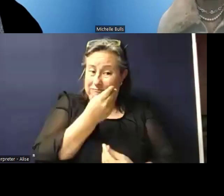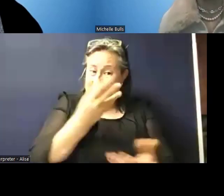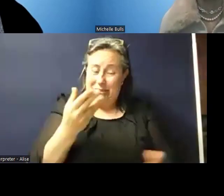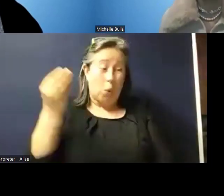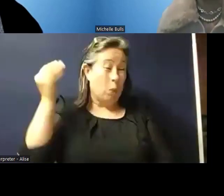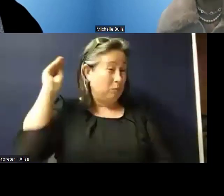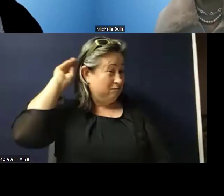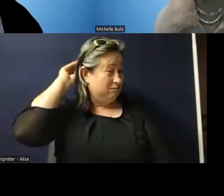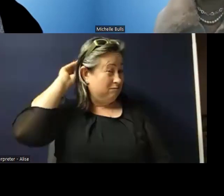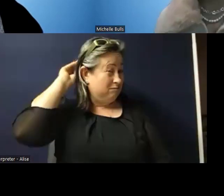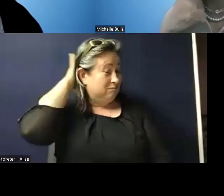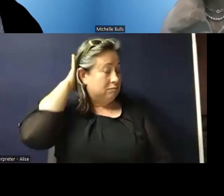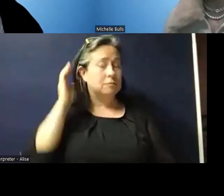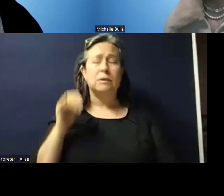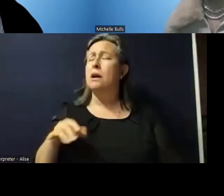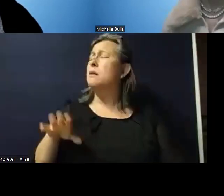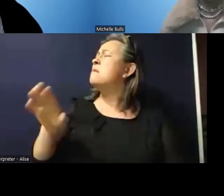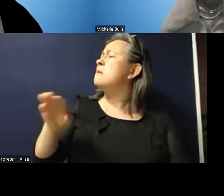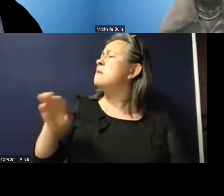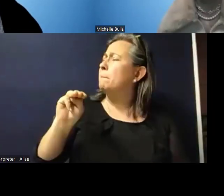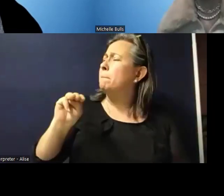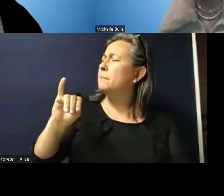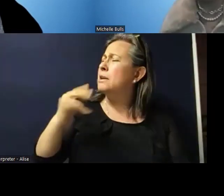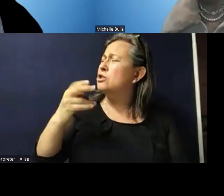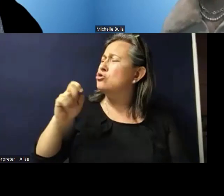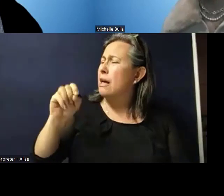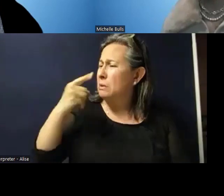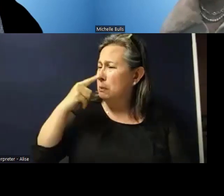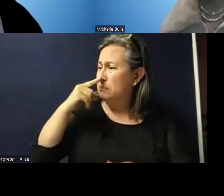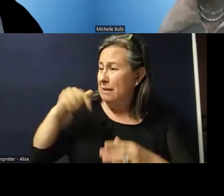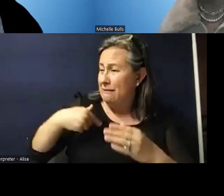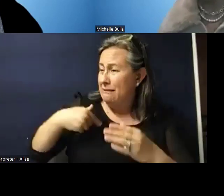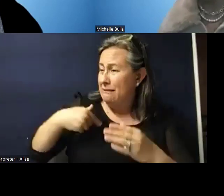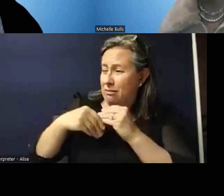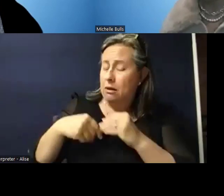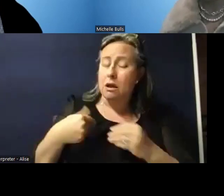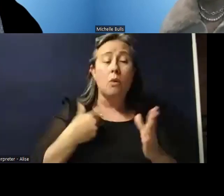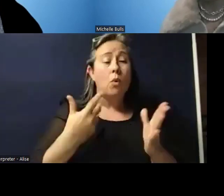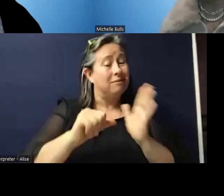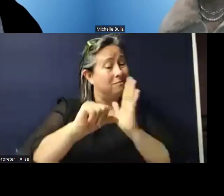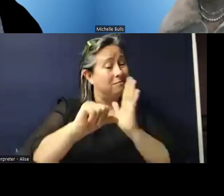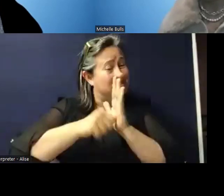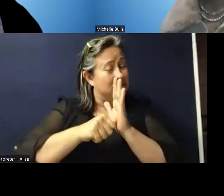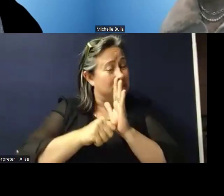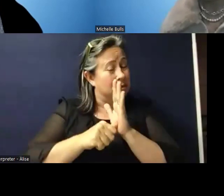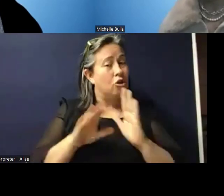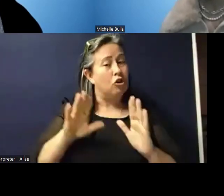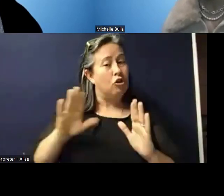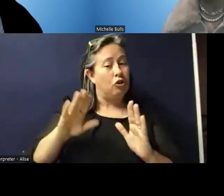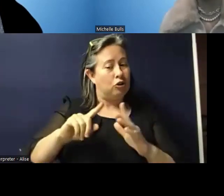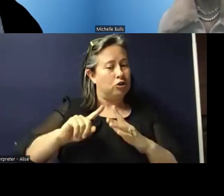Emily Linde: And if you don't mind, Michelle, can I follow up on that? I want to underscore where she started with that, which is really that it needs to be